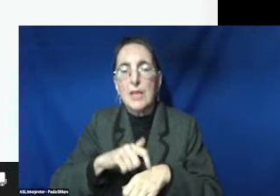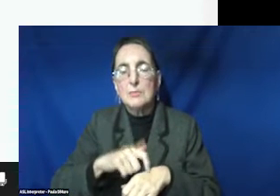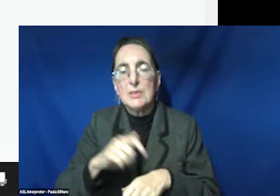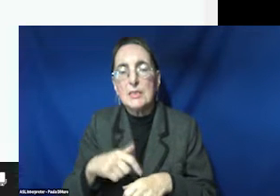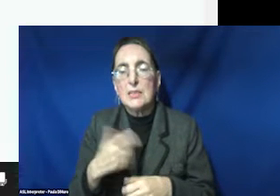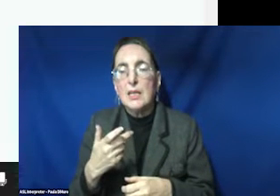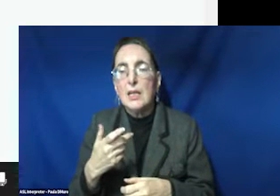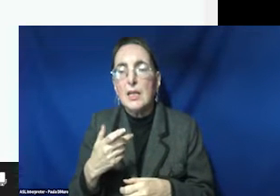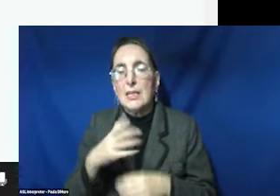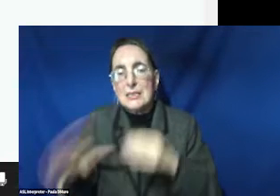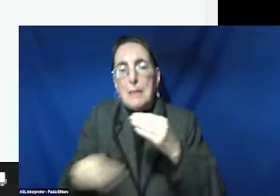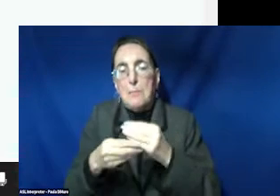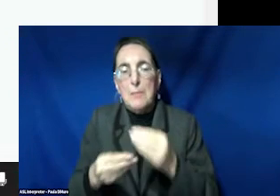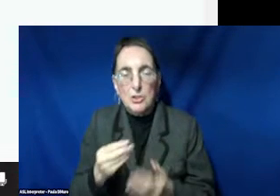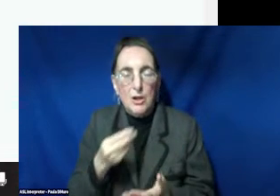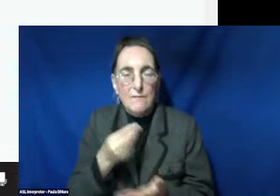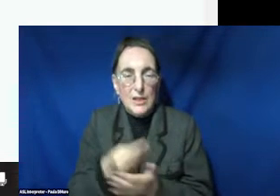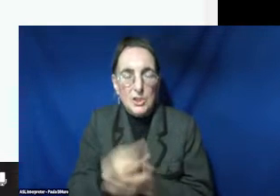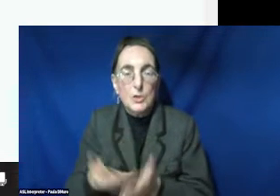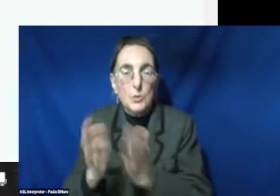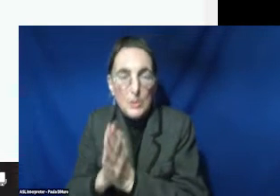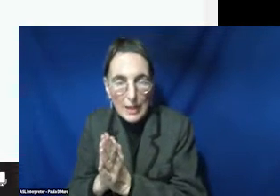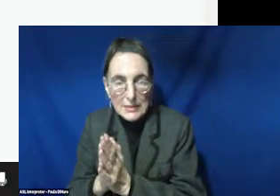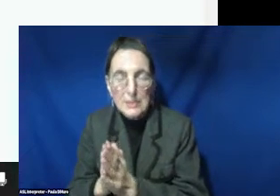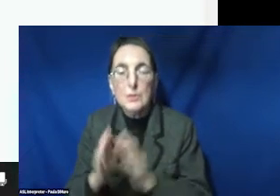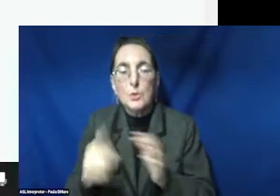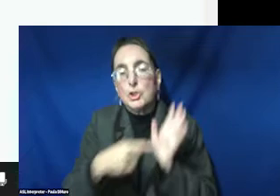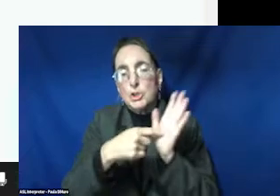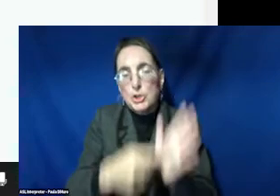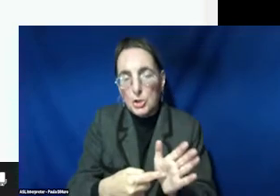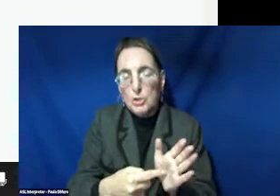So this will show you the current end date, which is December, and requested date.